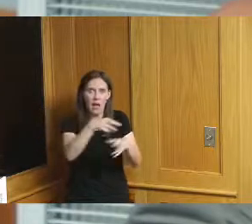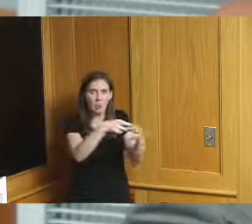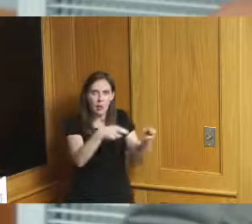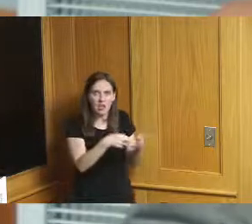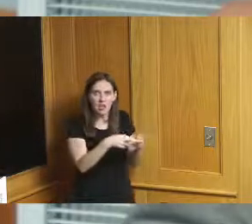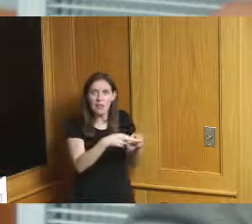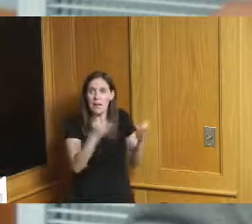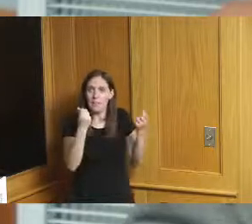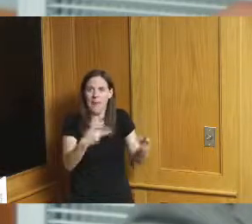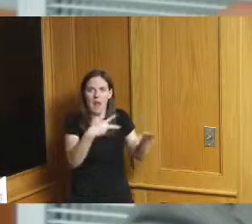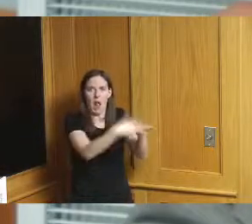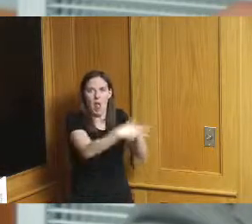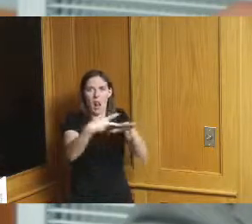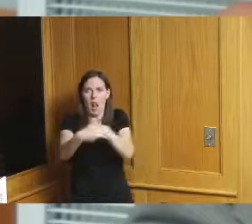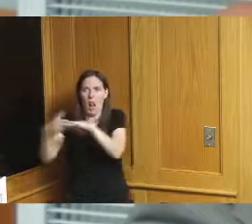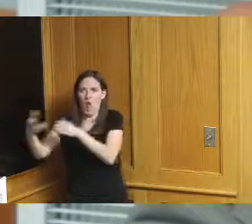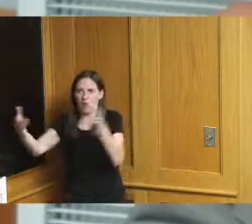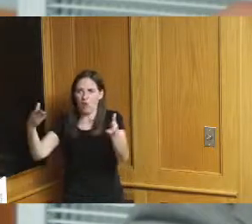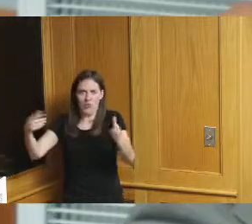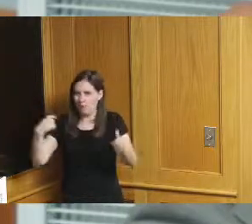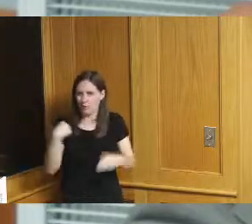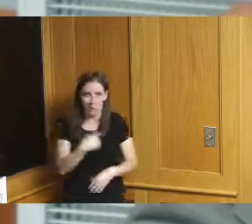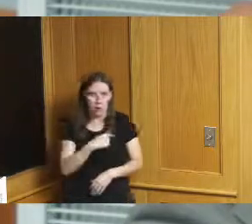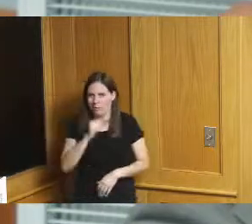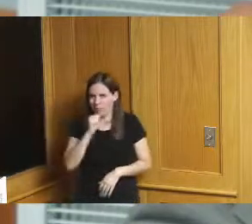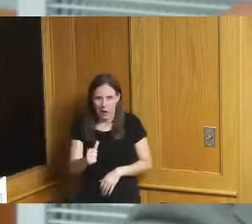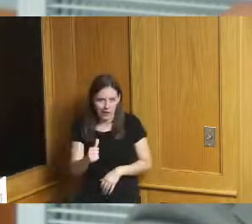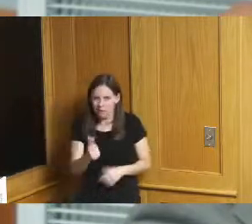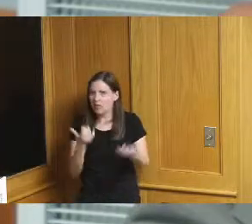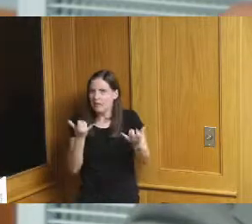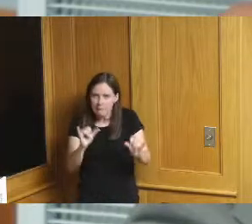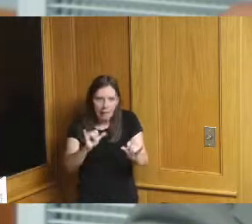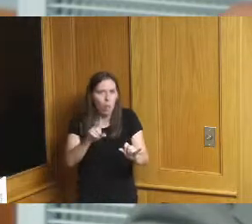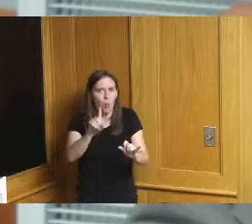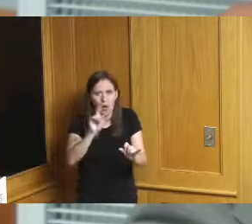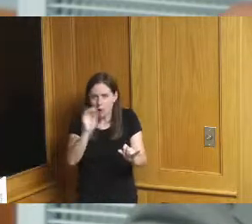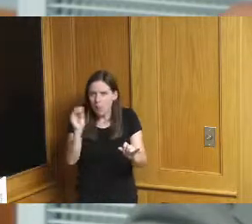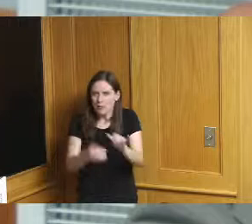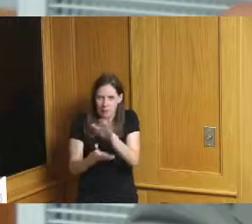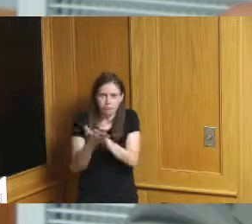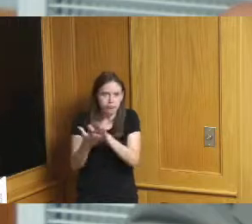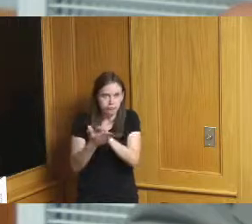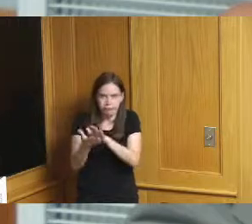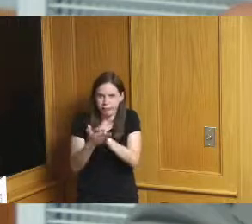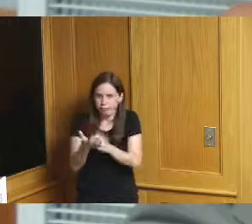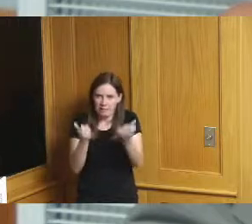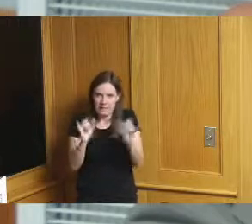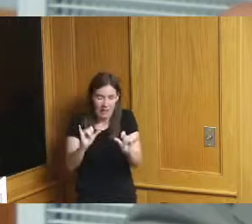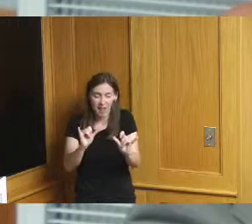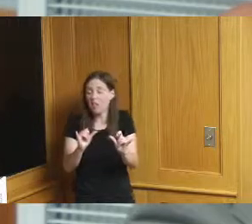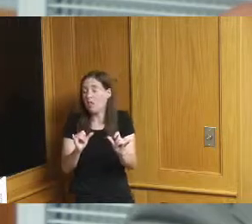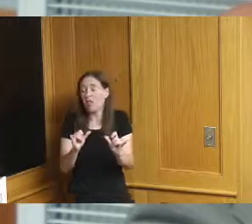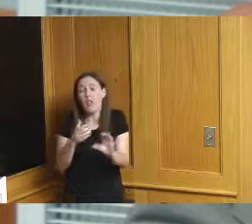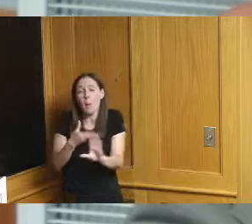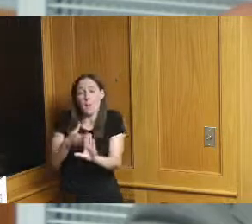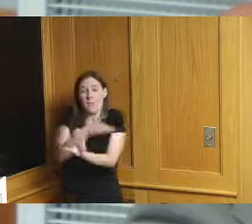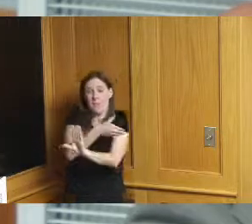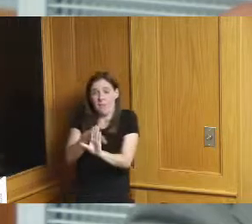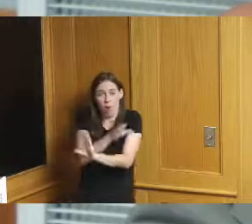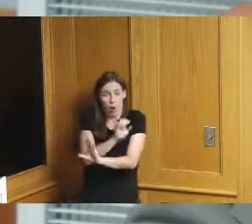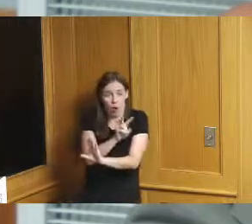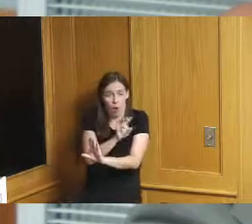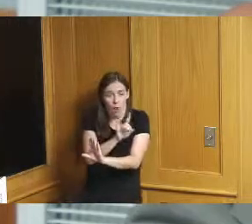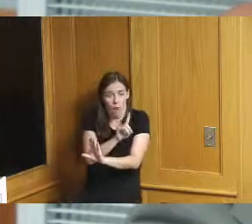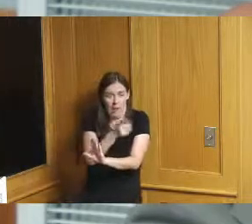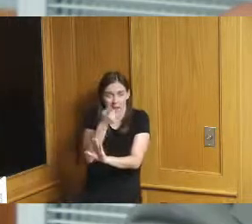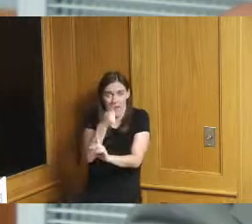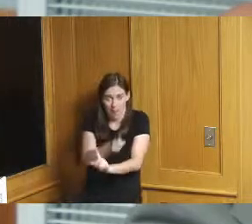we have not cut service we have been running 100 of our pre-Covid service since july of last year